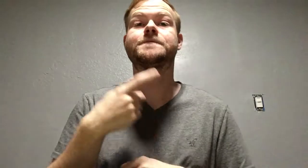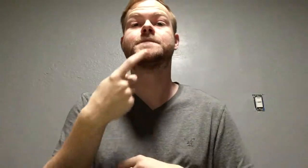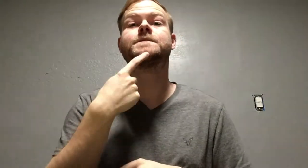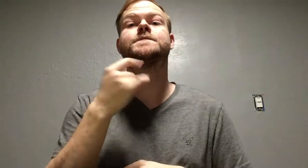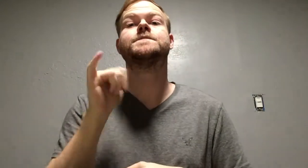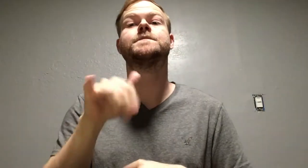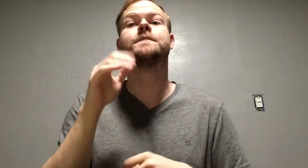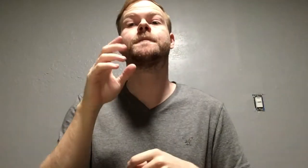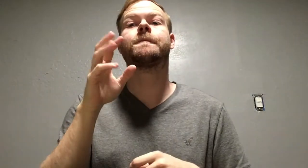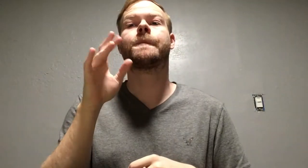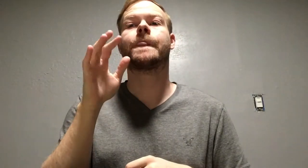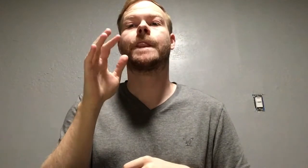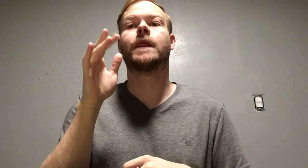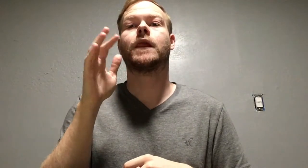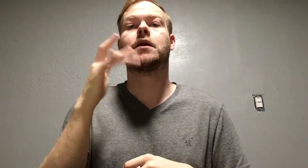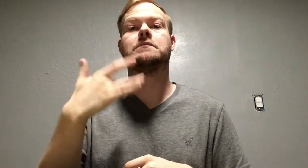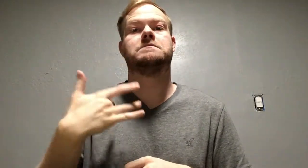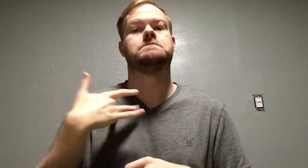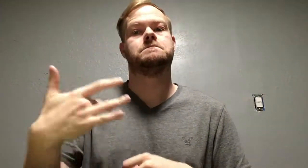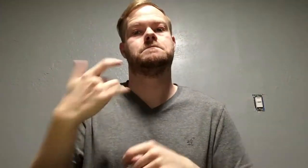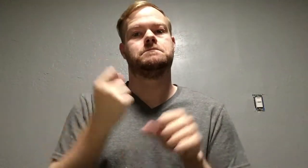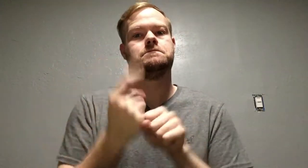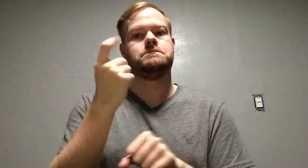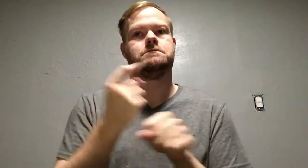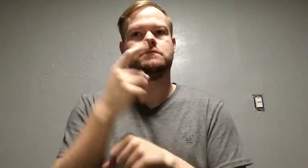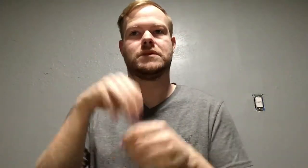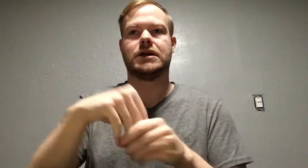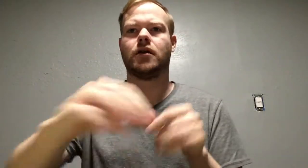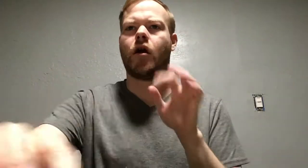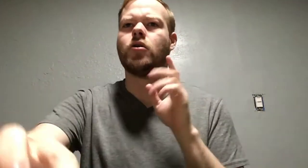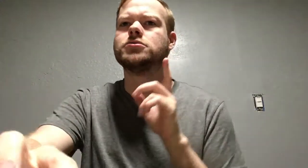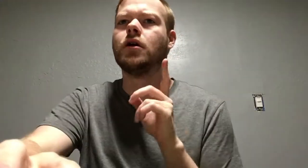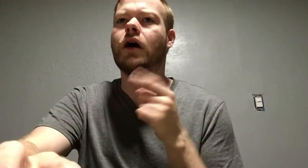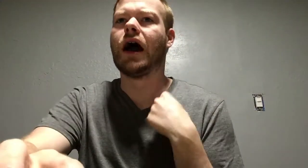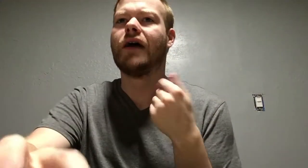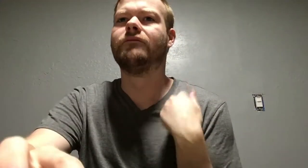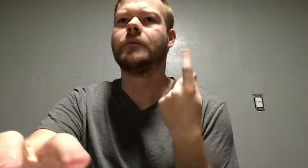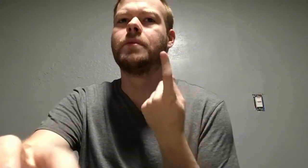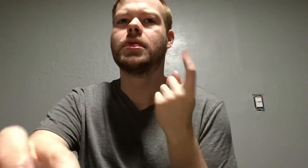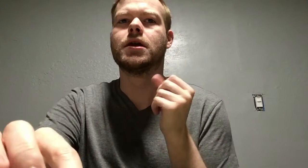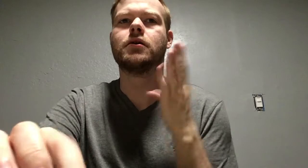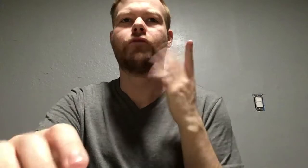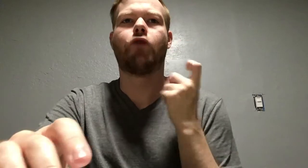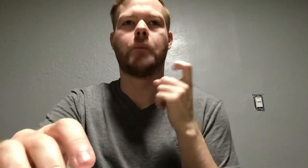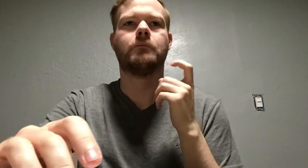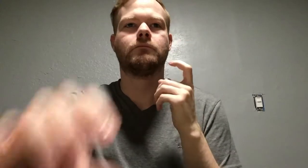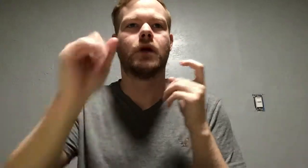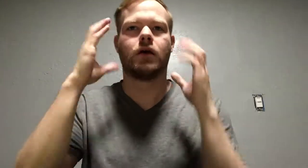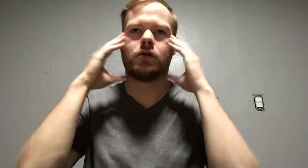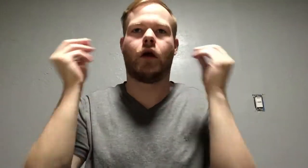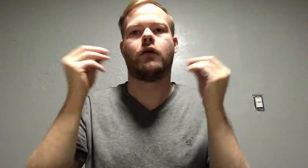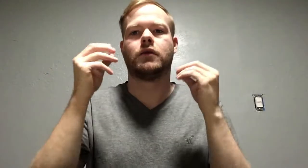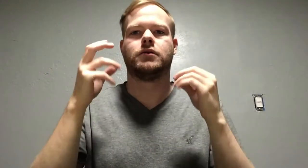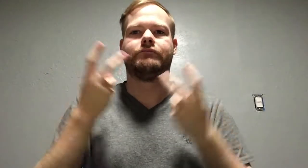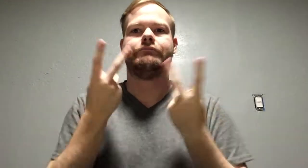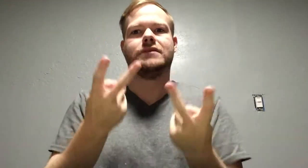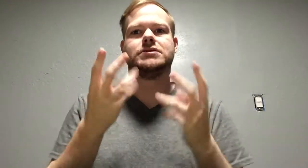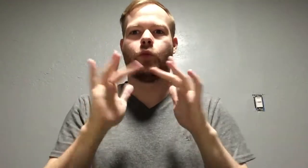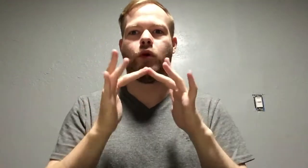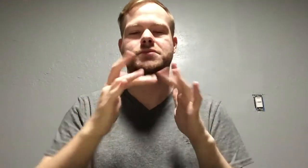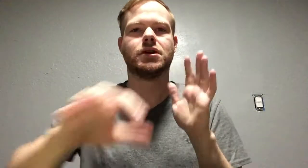It says that usually, annually--hold on, I have something from a Holland visitors' site.